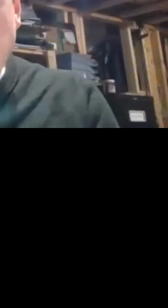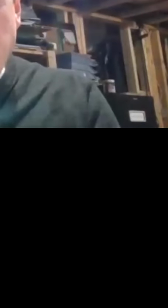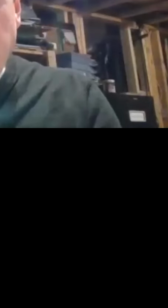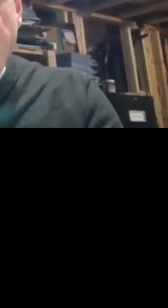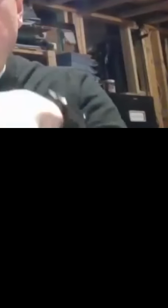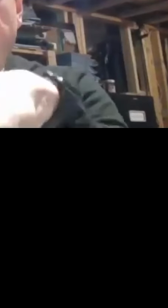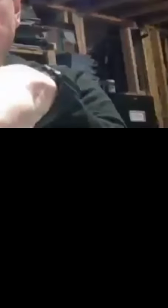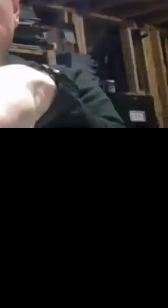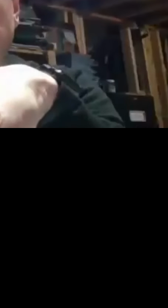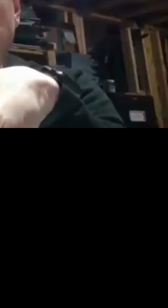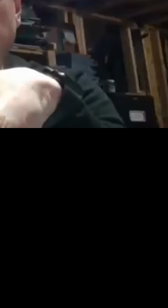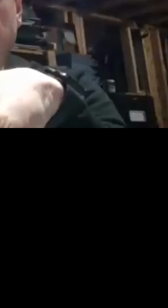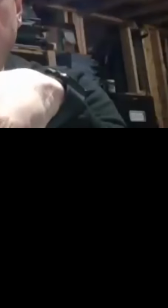Your skin tone will change because it's flat not a raised